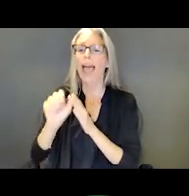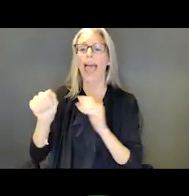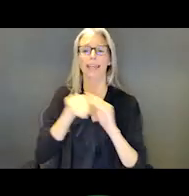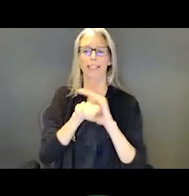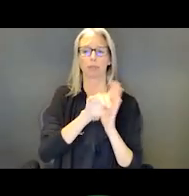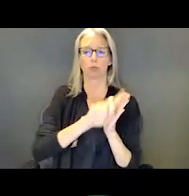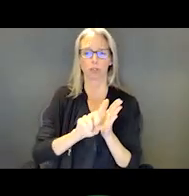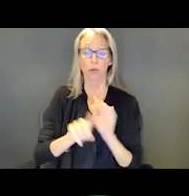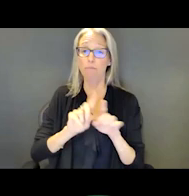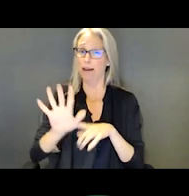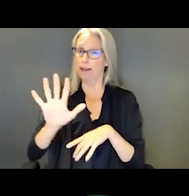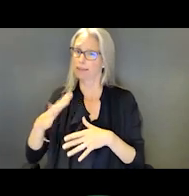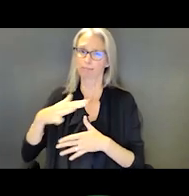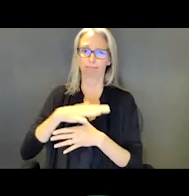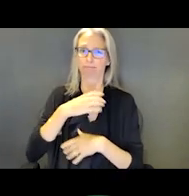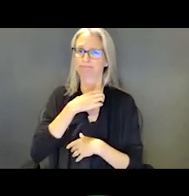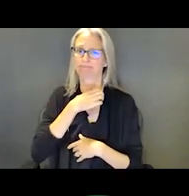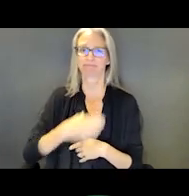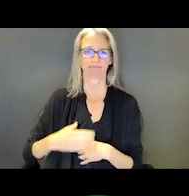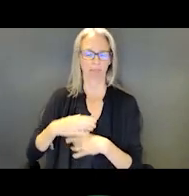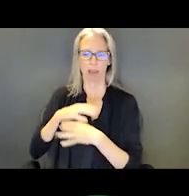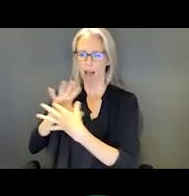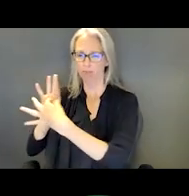people at work or at play.